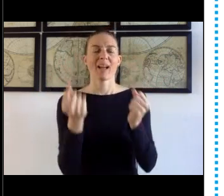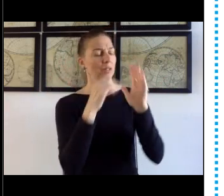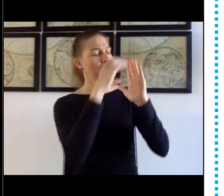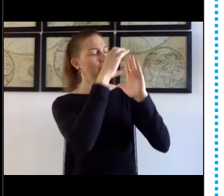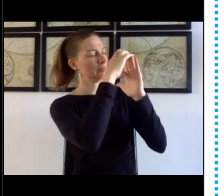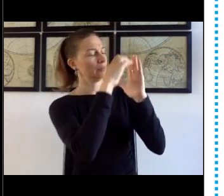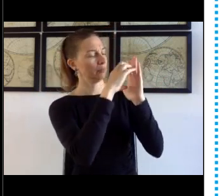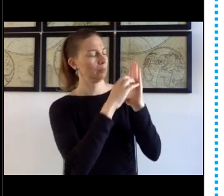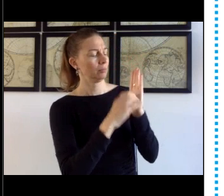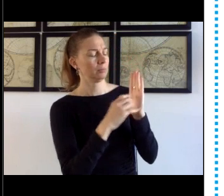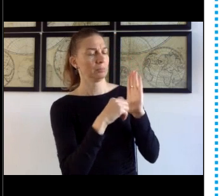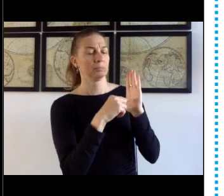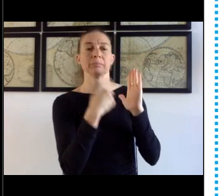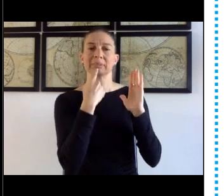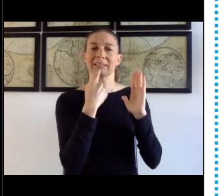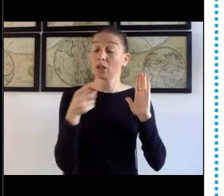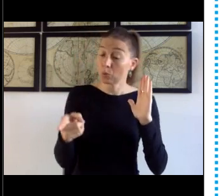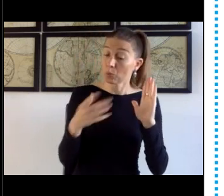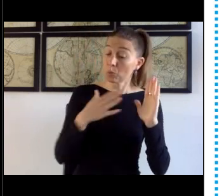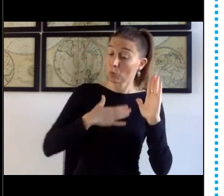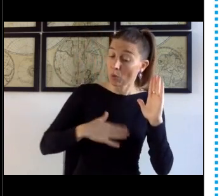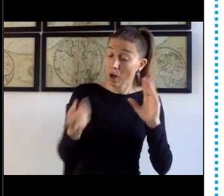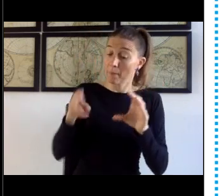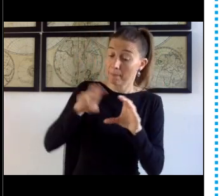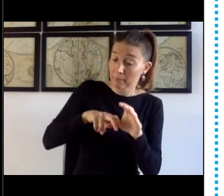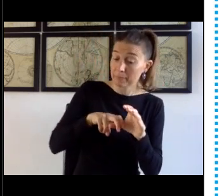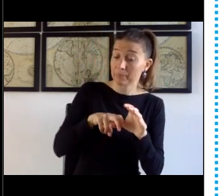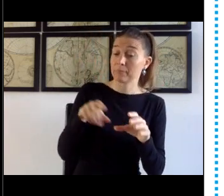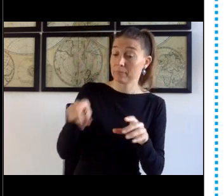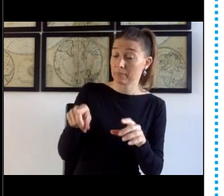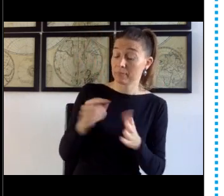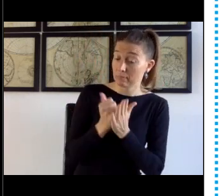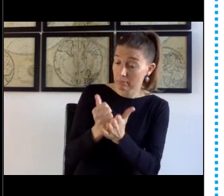So you'd like to get a compensation also if your regional trains is delayed